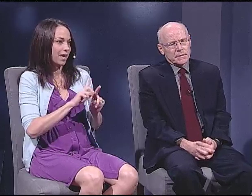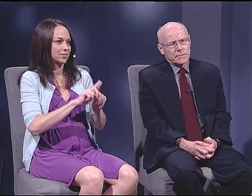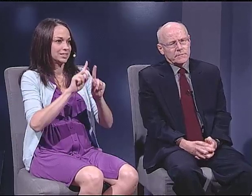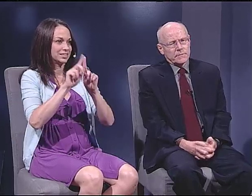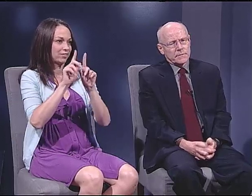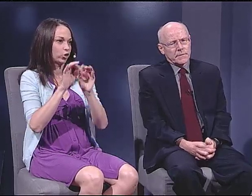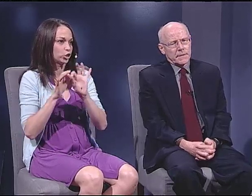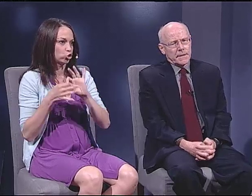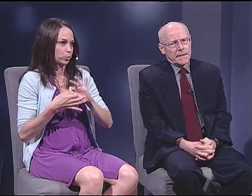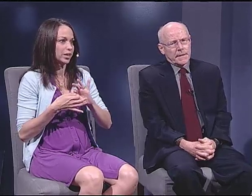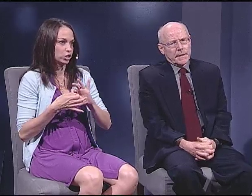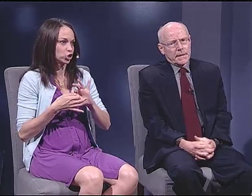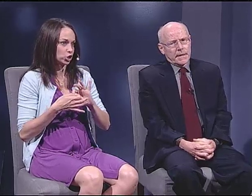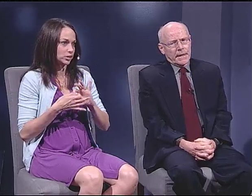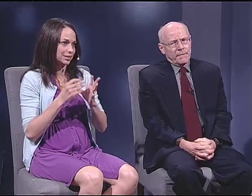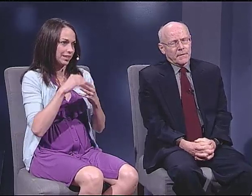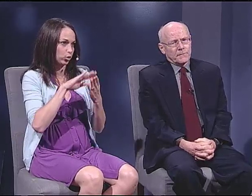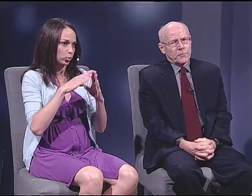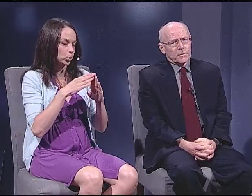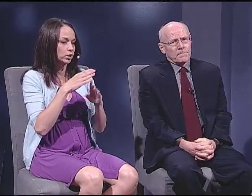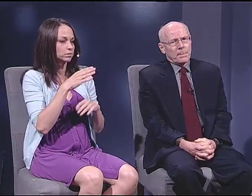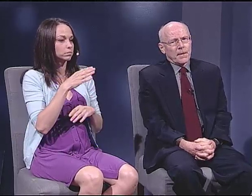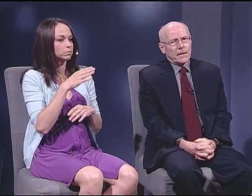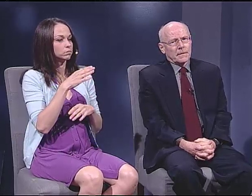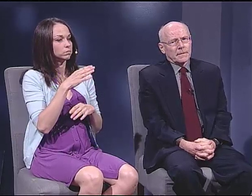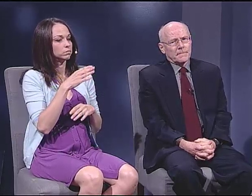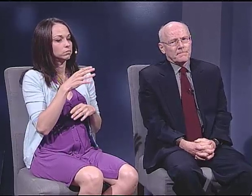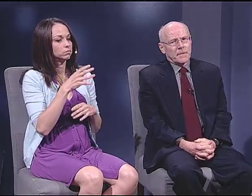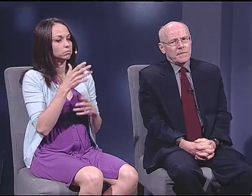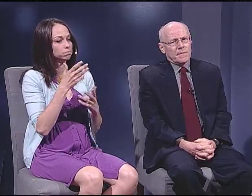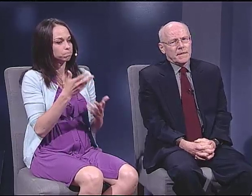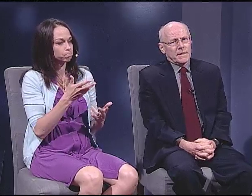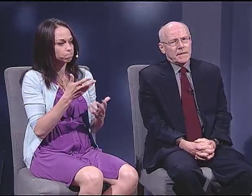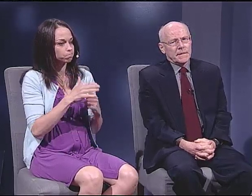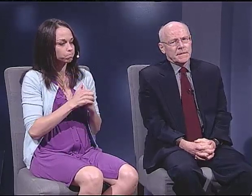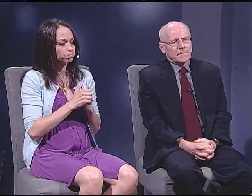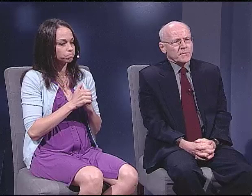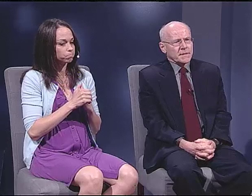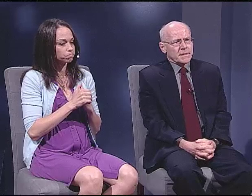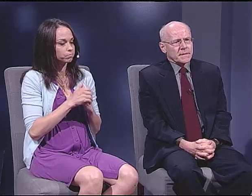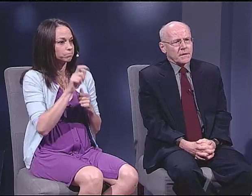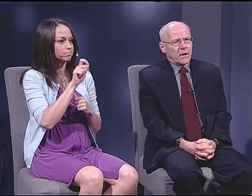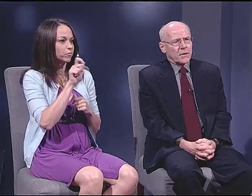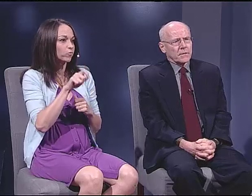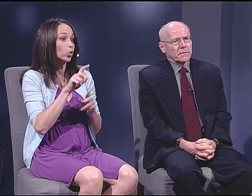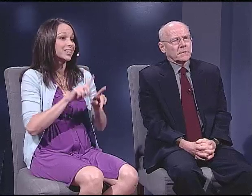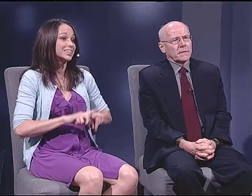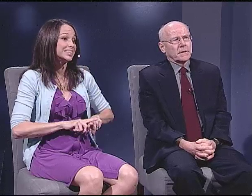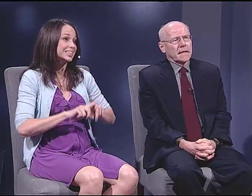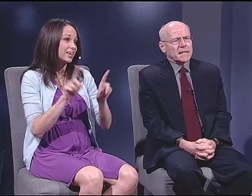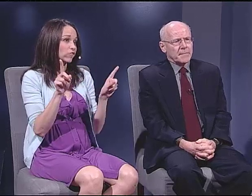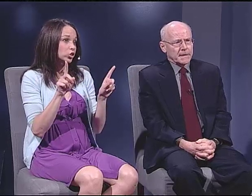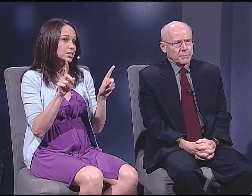and so forth and therefore, the differences are expectable